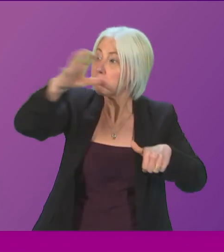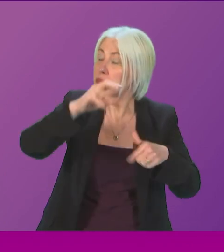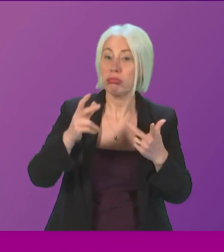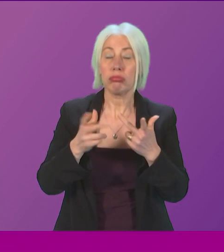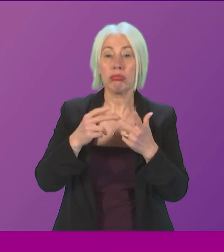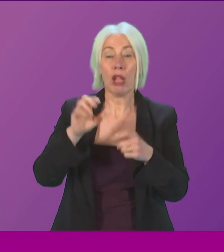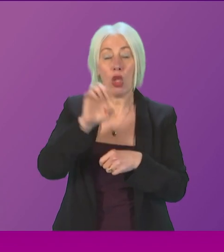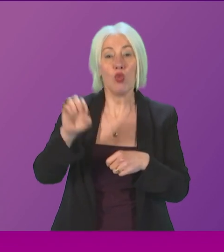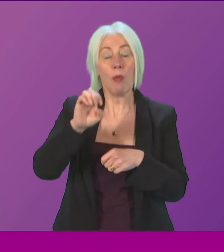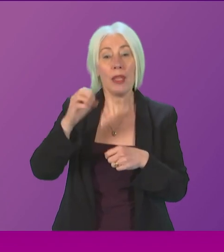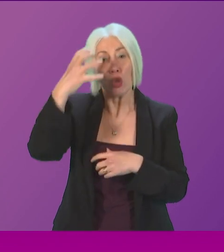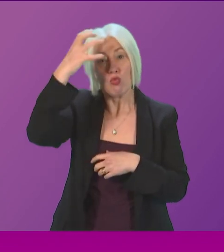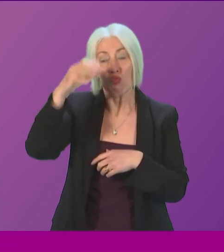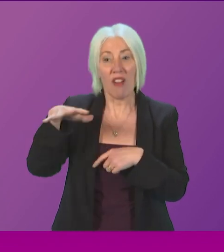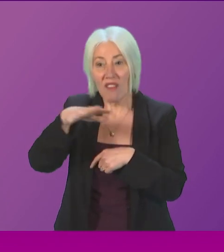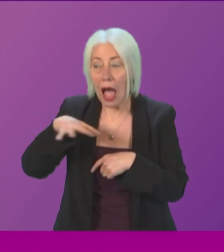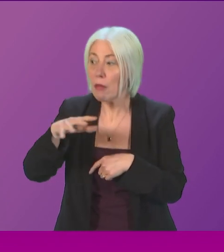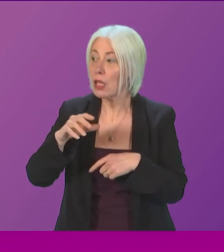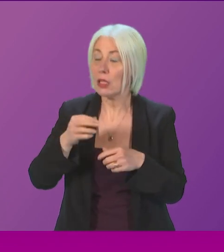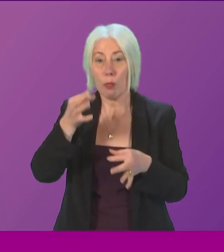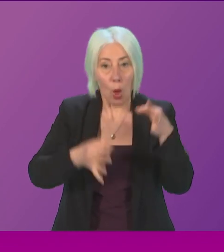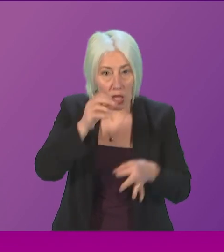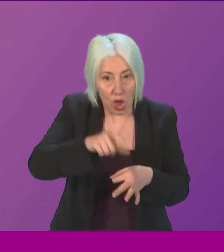families, politicians and celebrities were there.